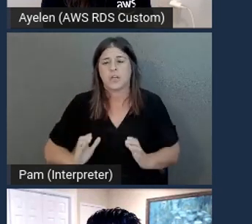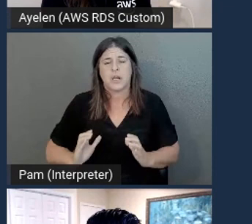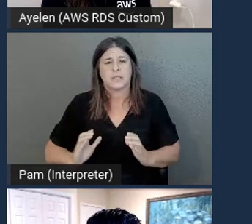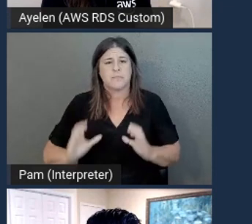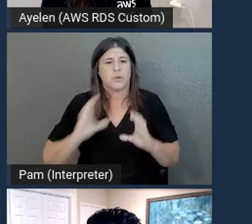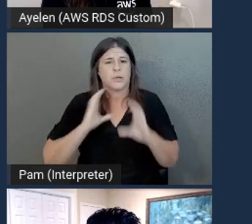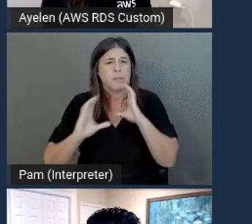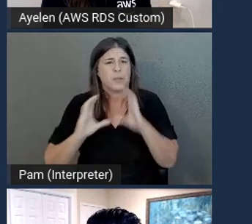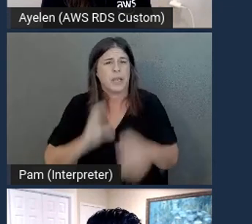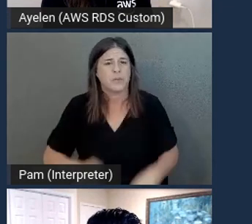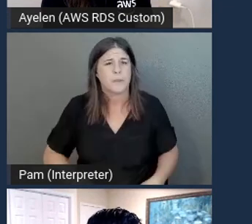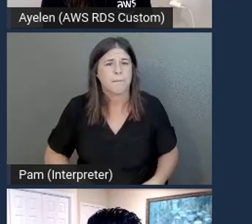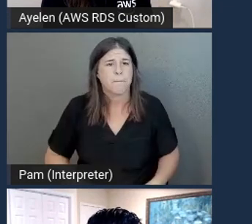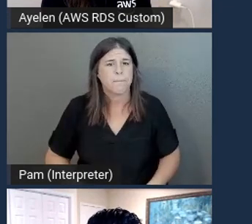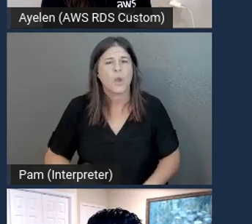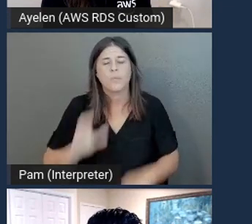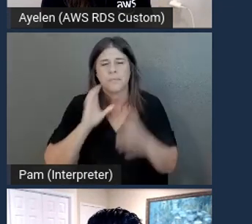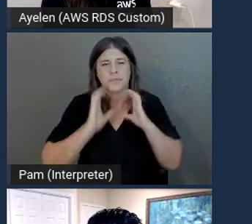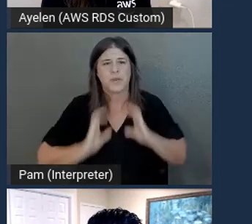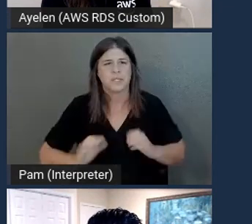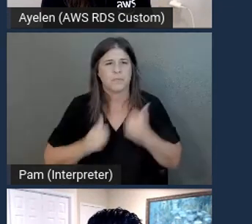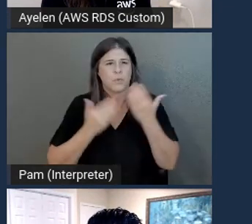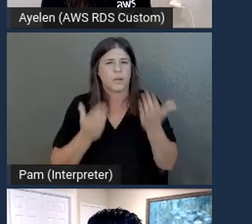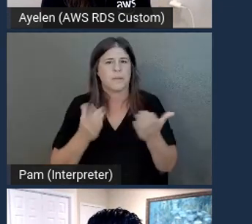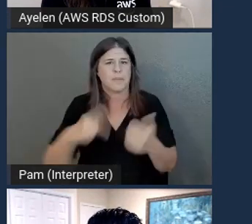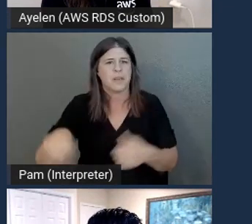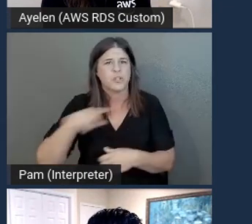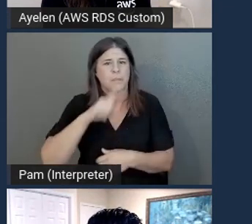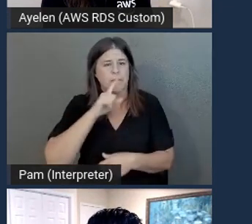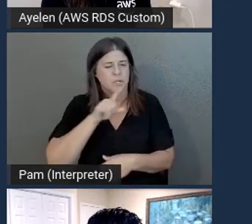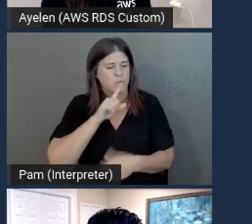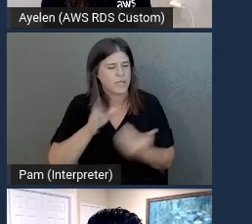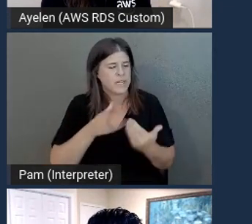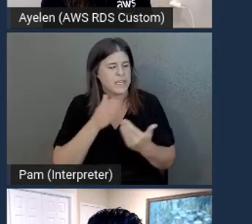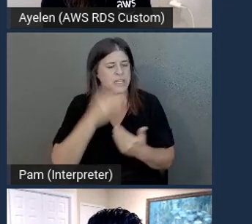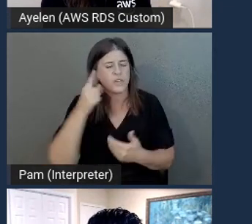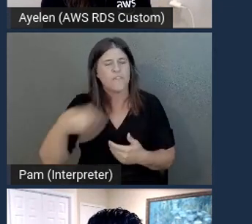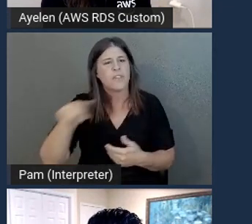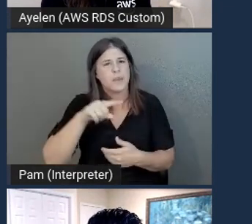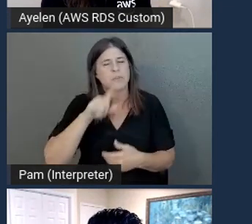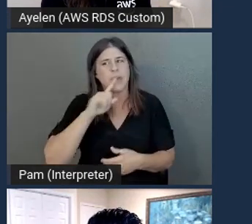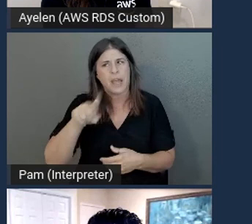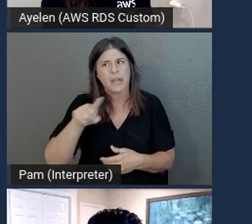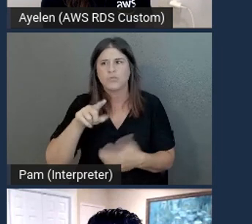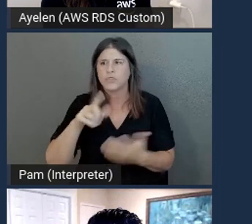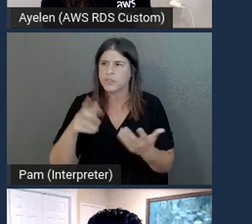Skim through give it a try. Easy enough to just actually just jump in and get started, right?